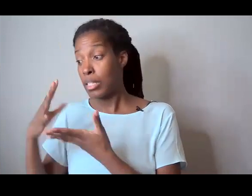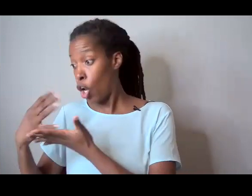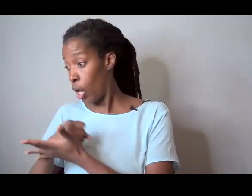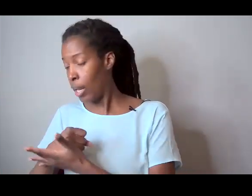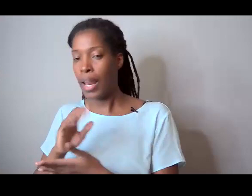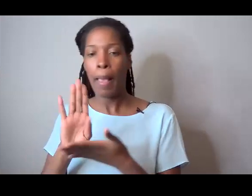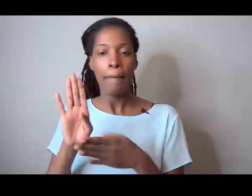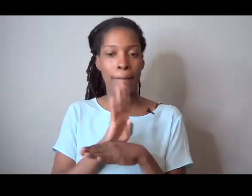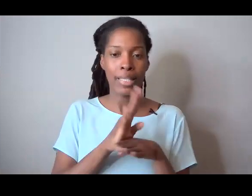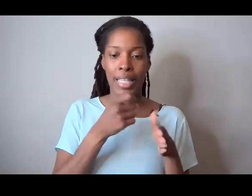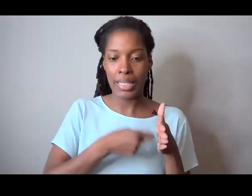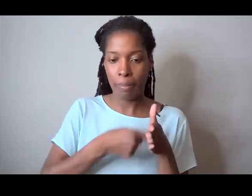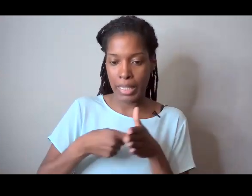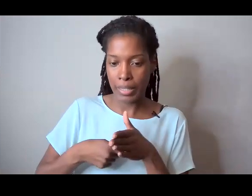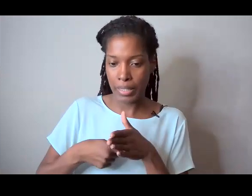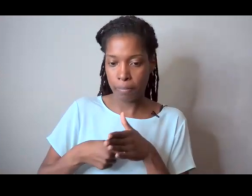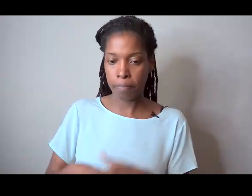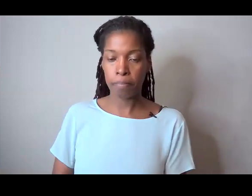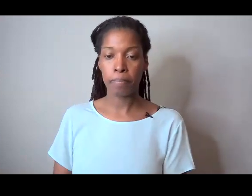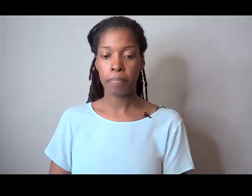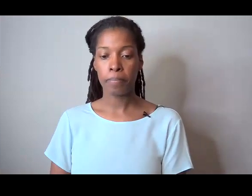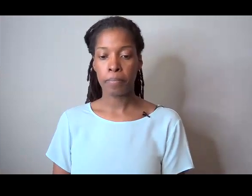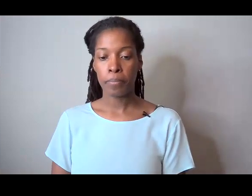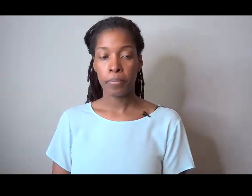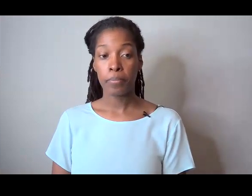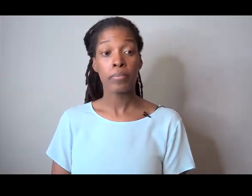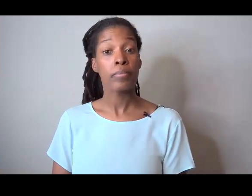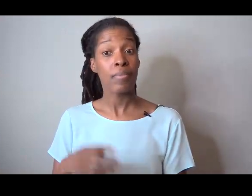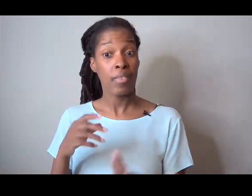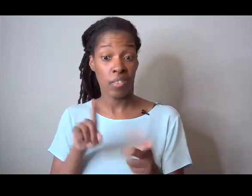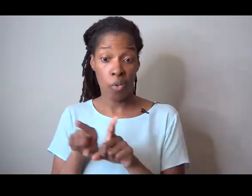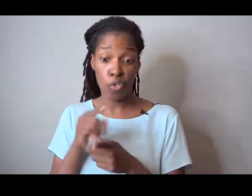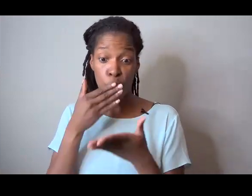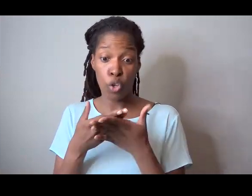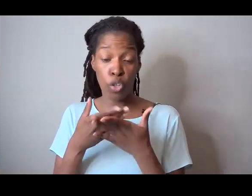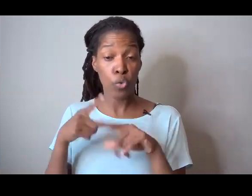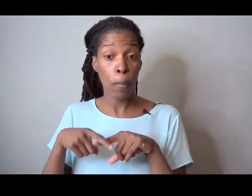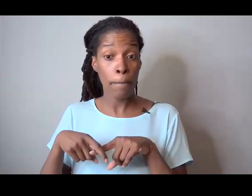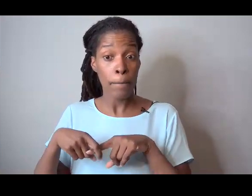In addition to tracking if, it is really good to then pause every so often and compare